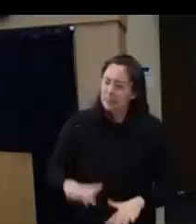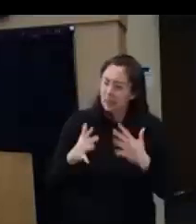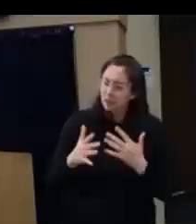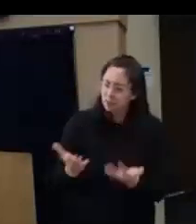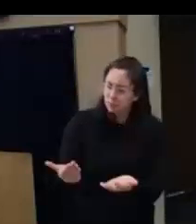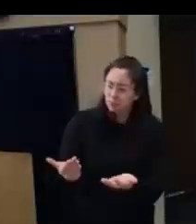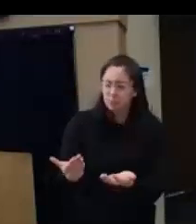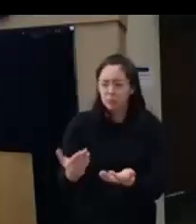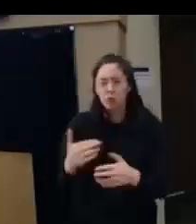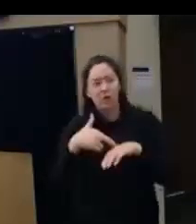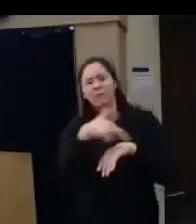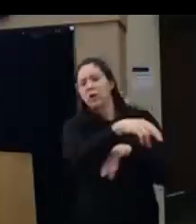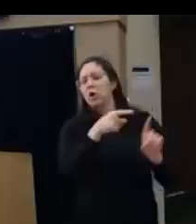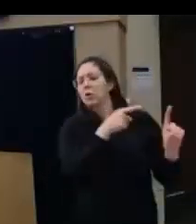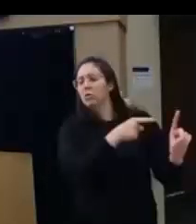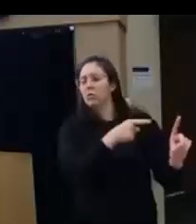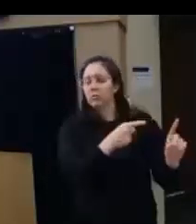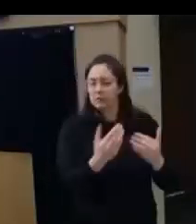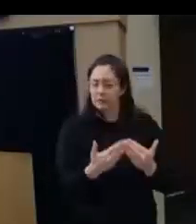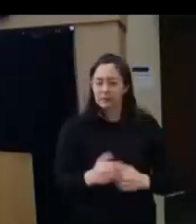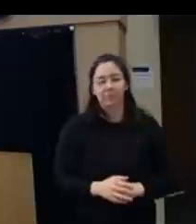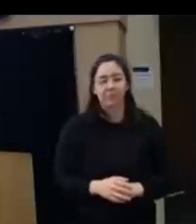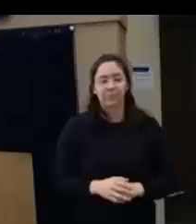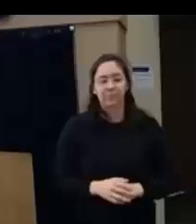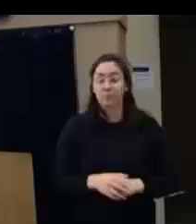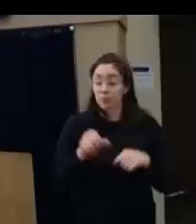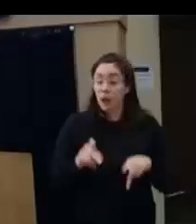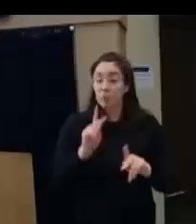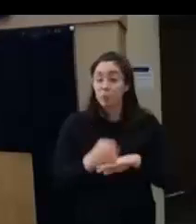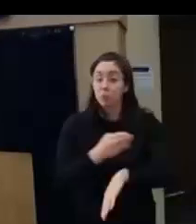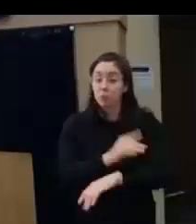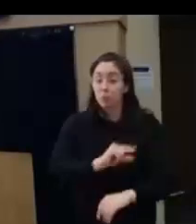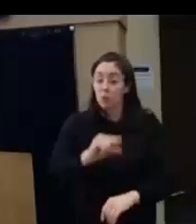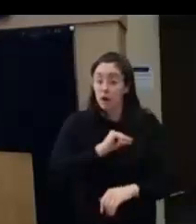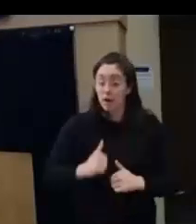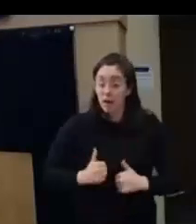can make a referral to There's an opportunity to improve the quality of life of their patients